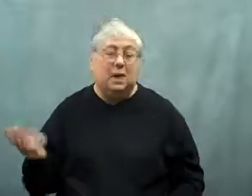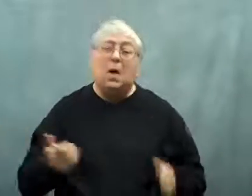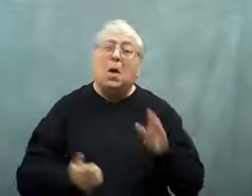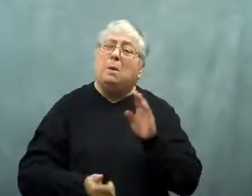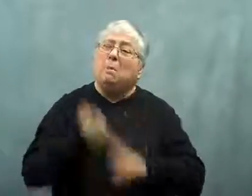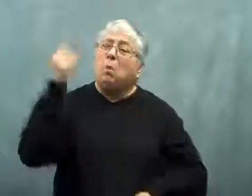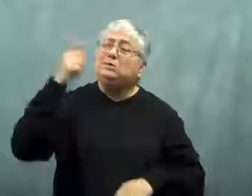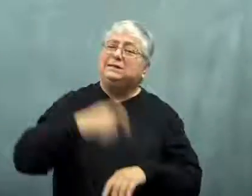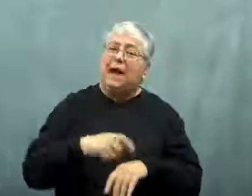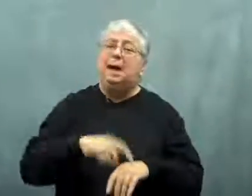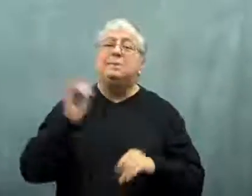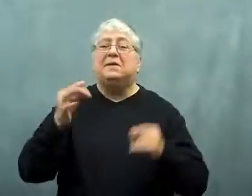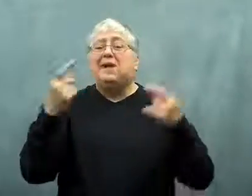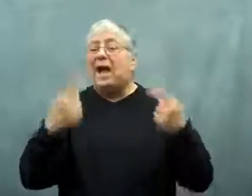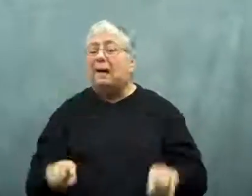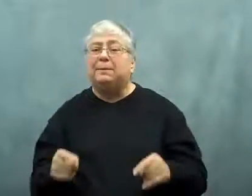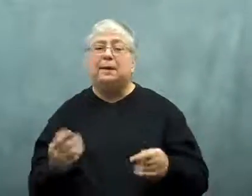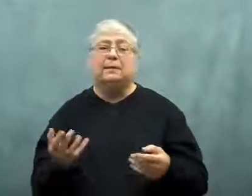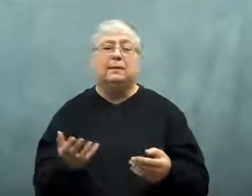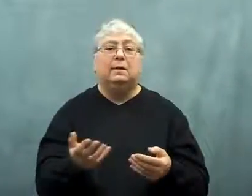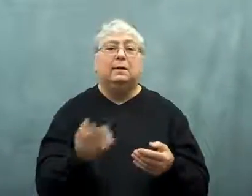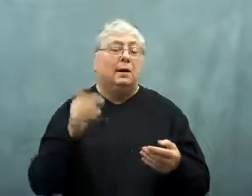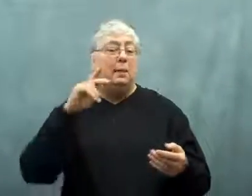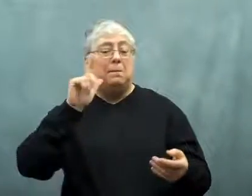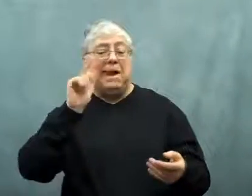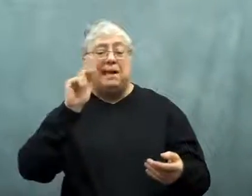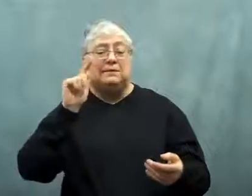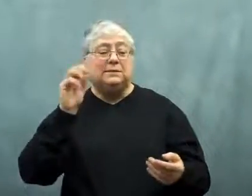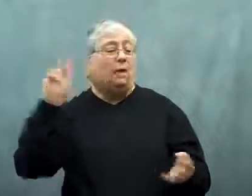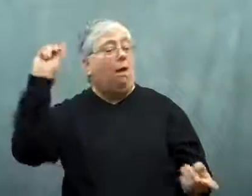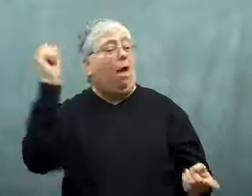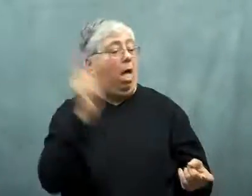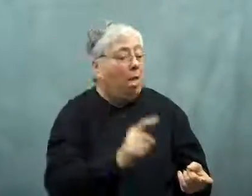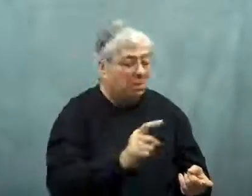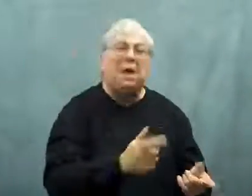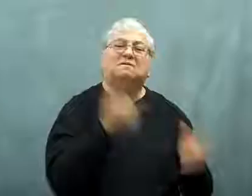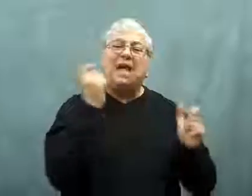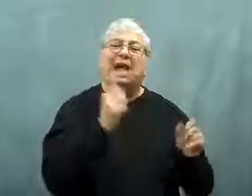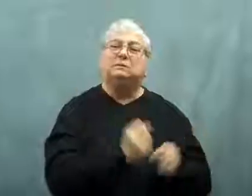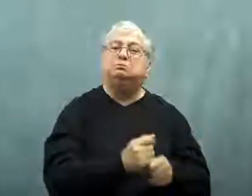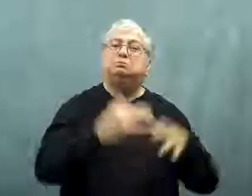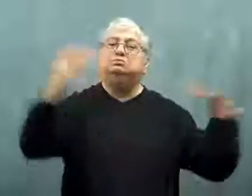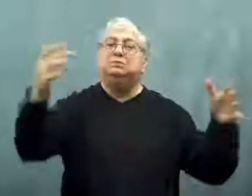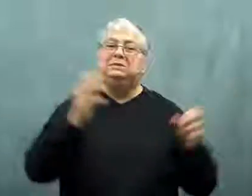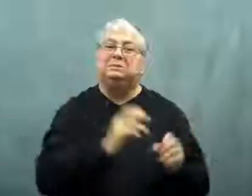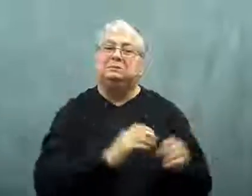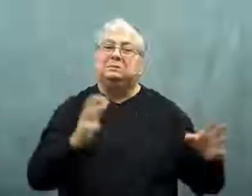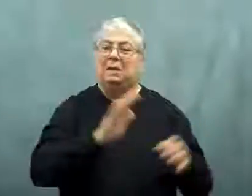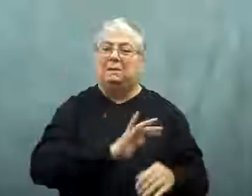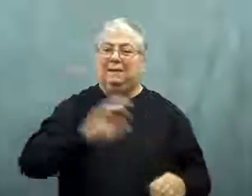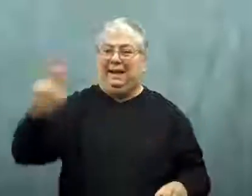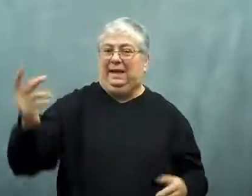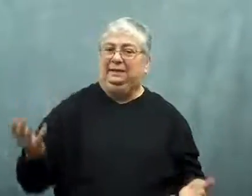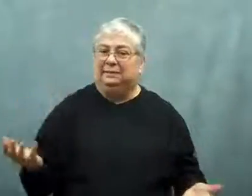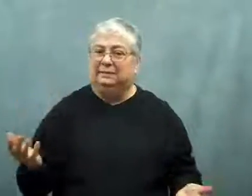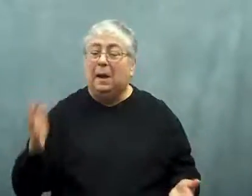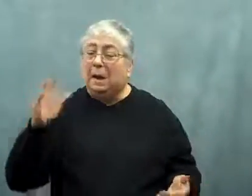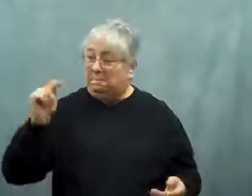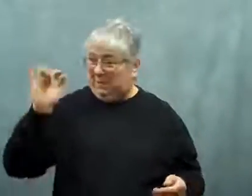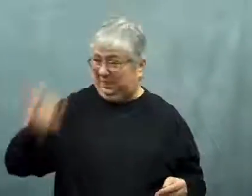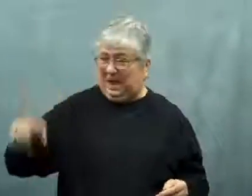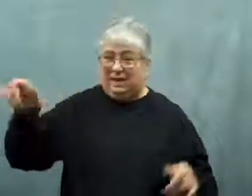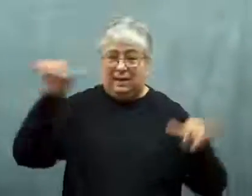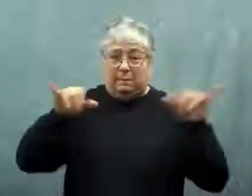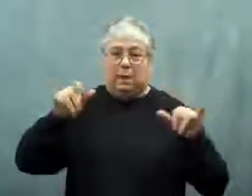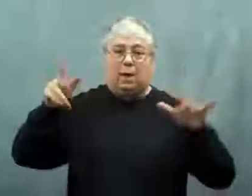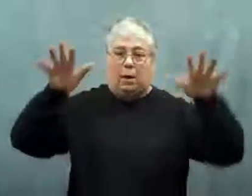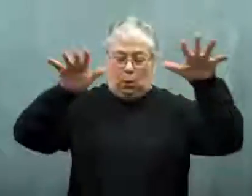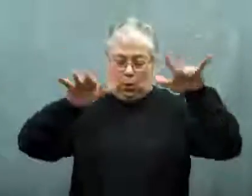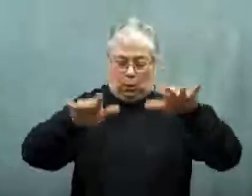Usually plankton can recover quickly from population losses.